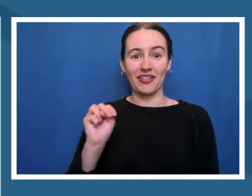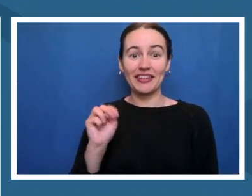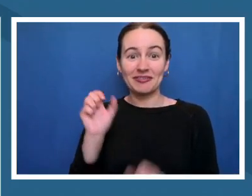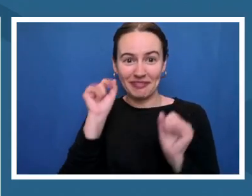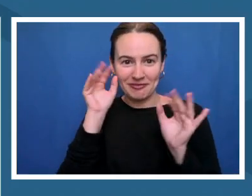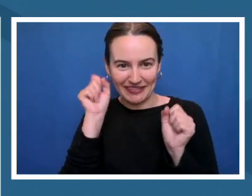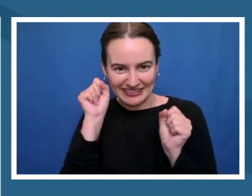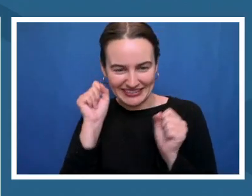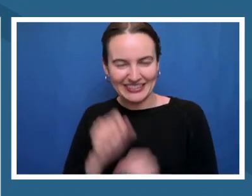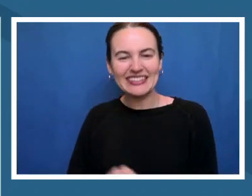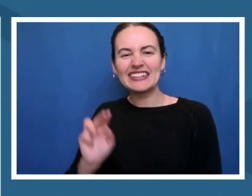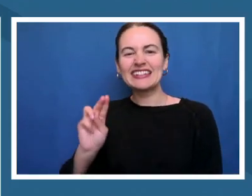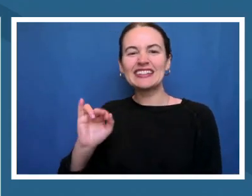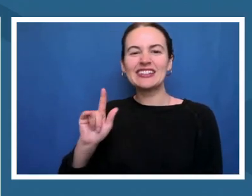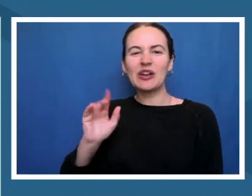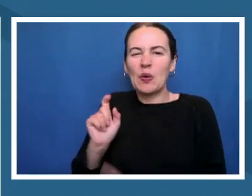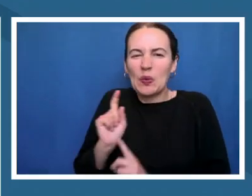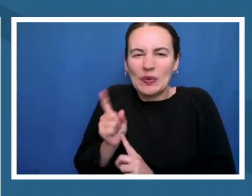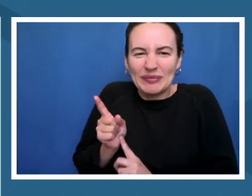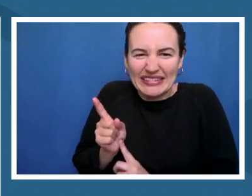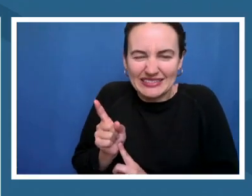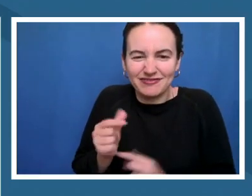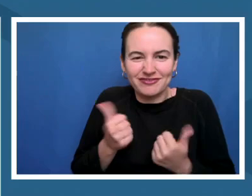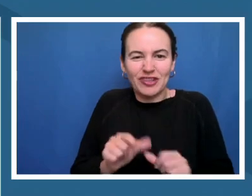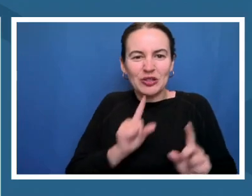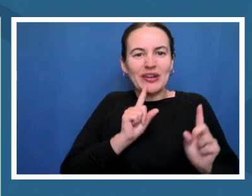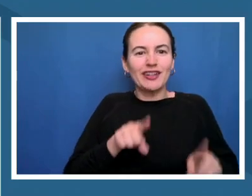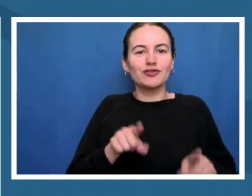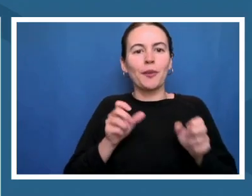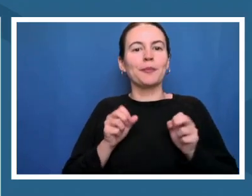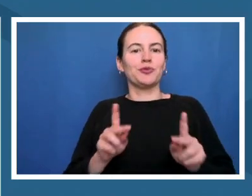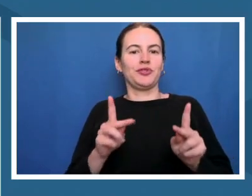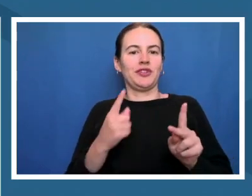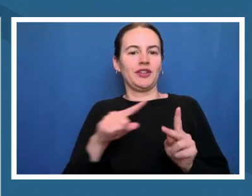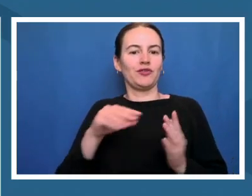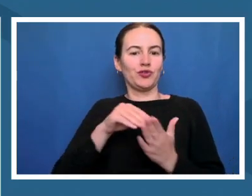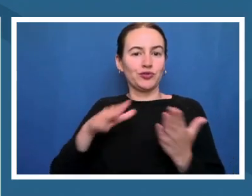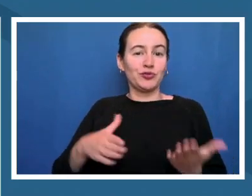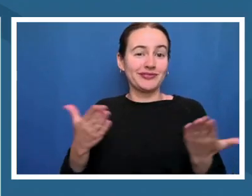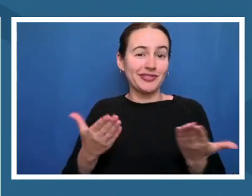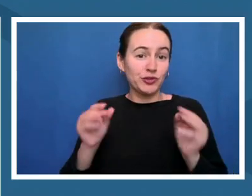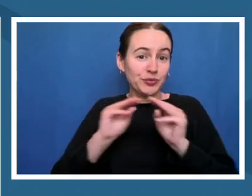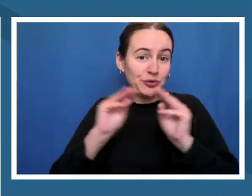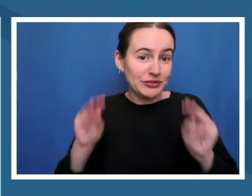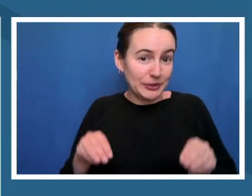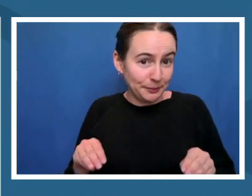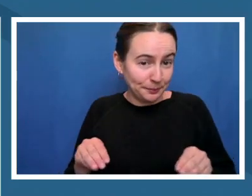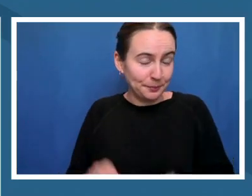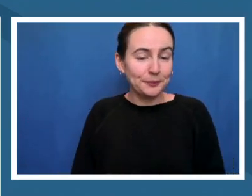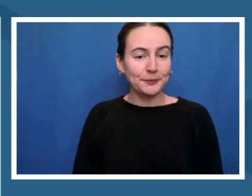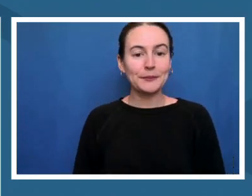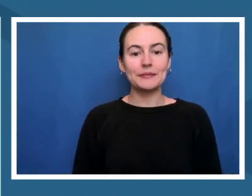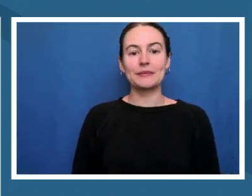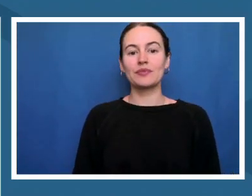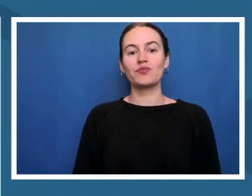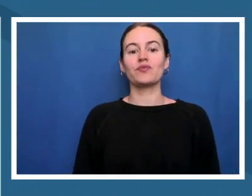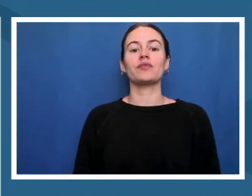minute left but i'm going to try to answer this about opportunities for students at the museum especially around this